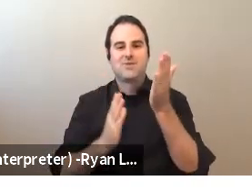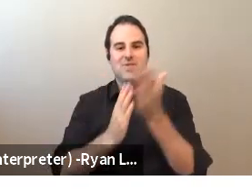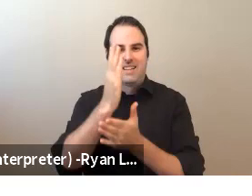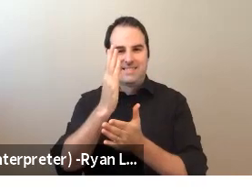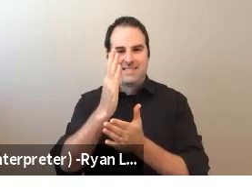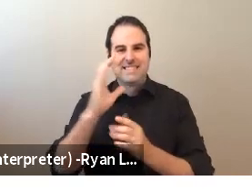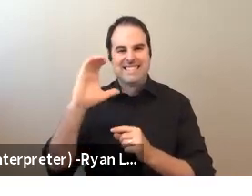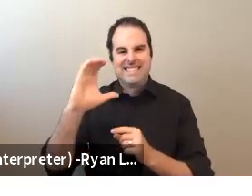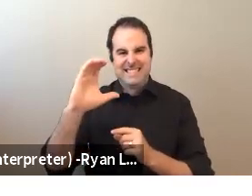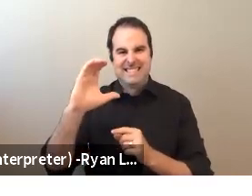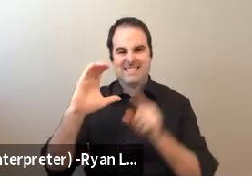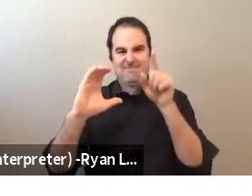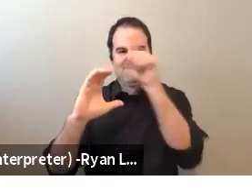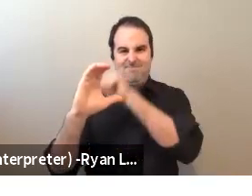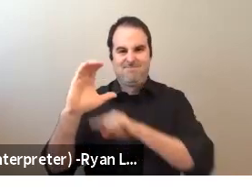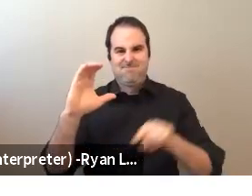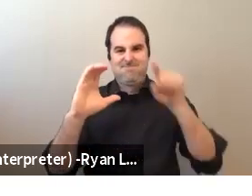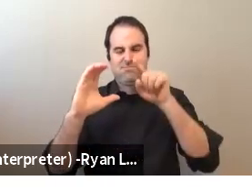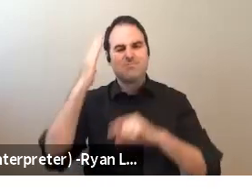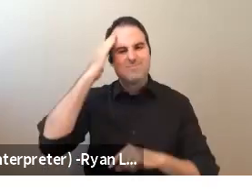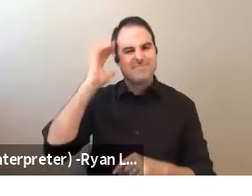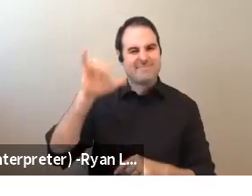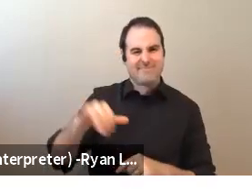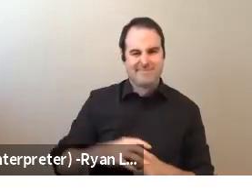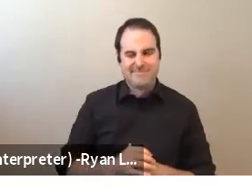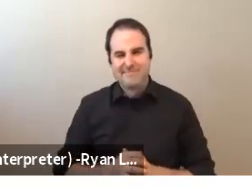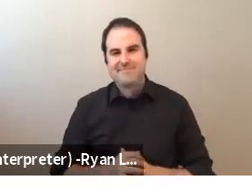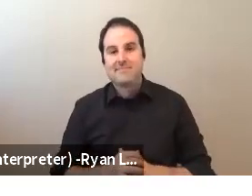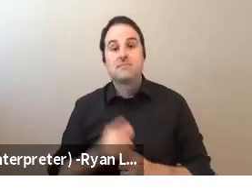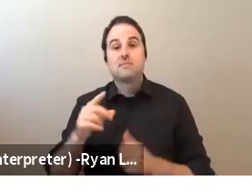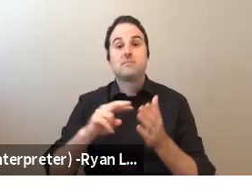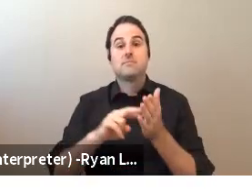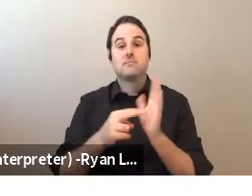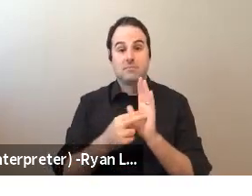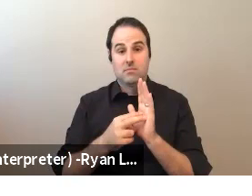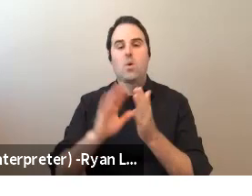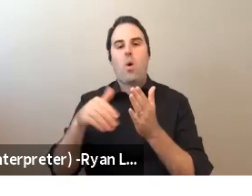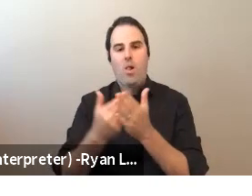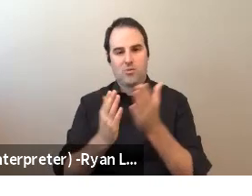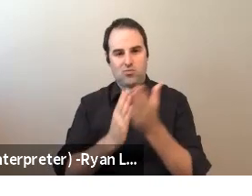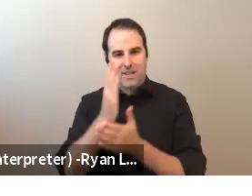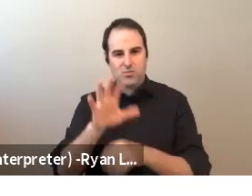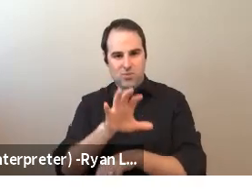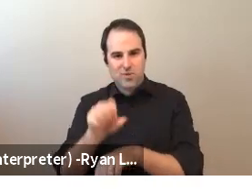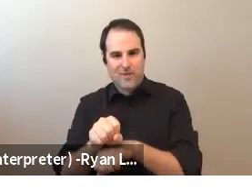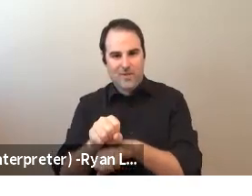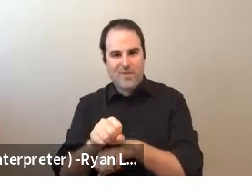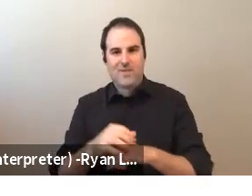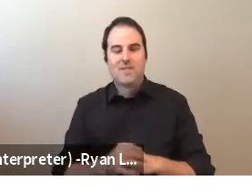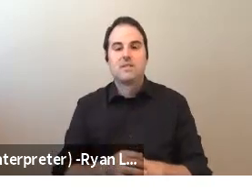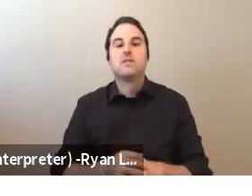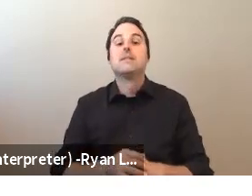Everyone knows what big C stands for big see me and all rights reserved. Big C means asked permission.